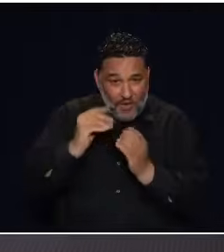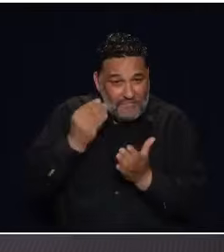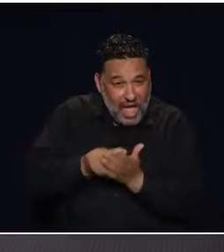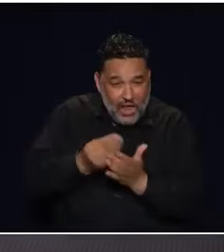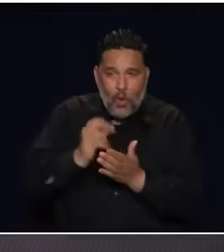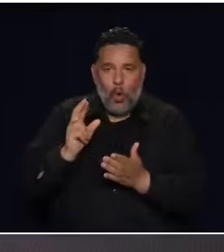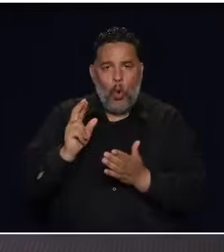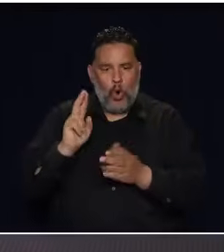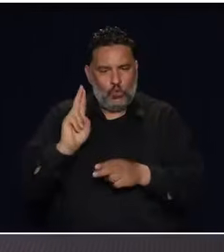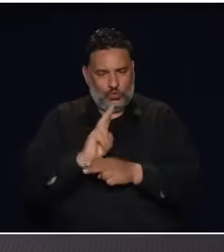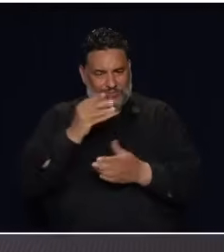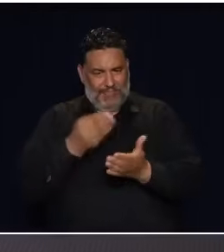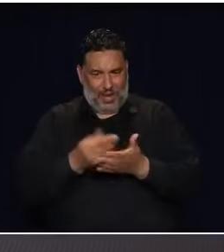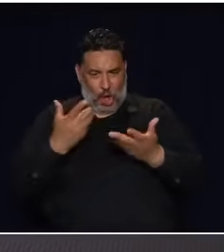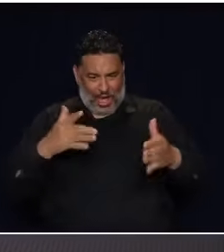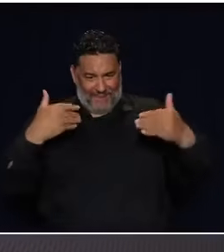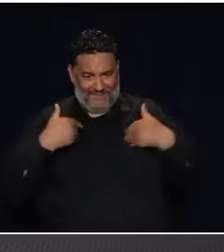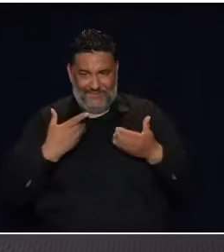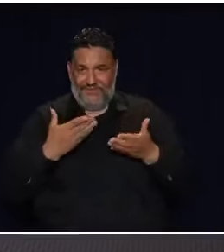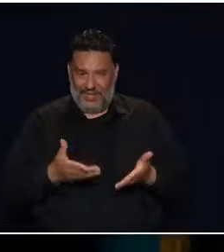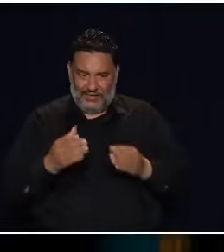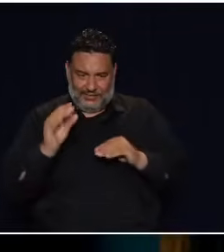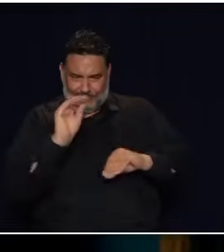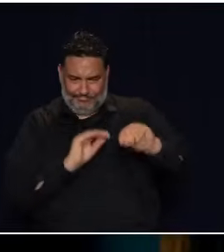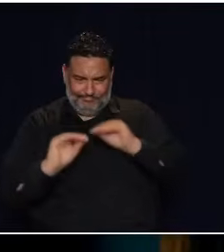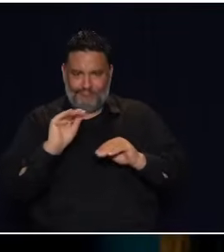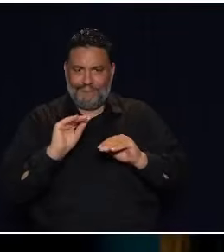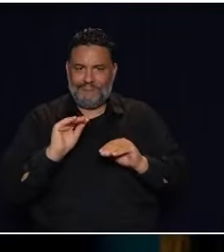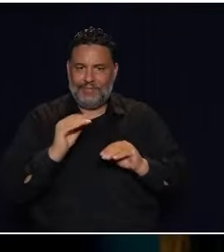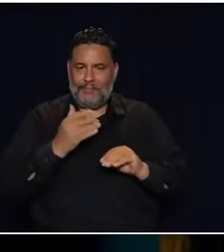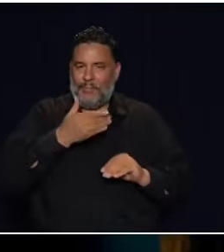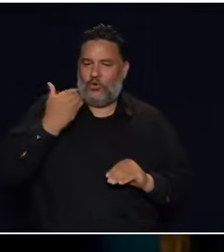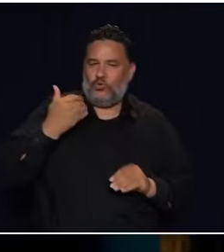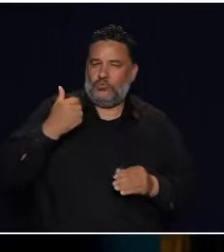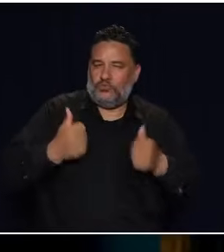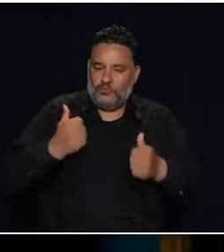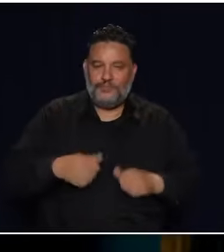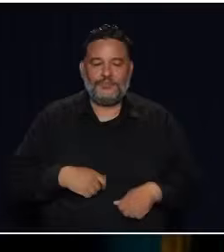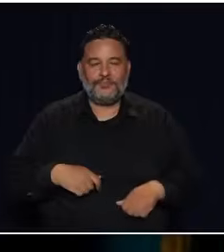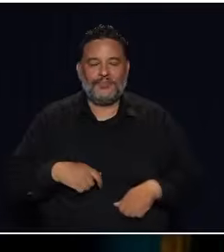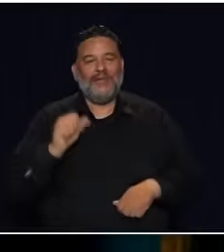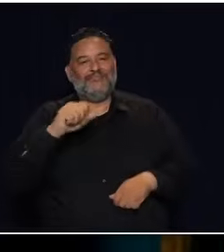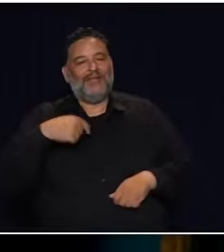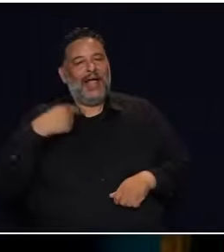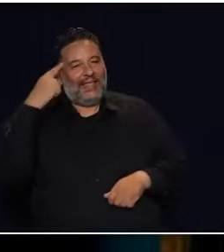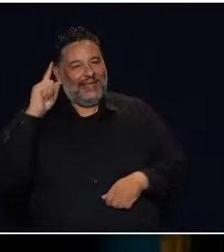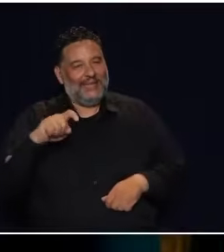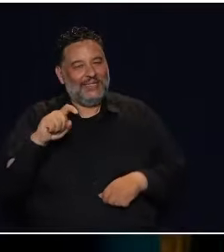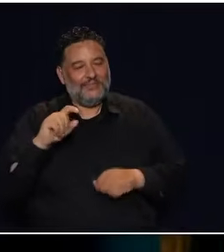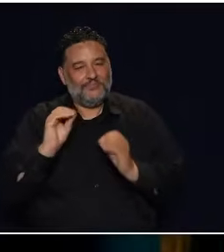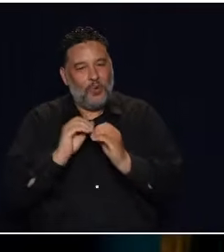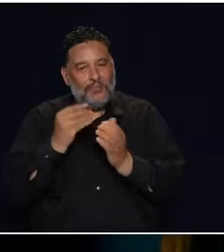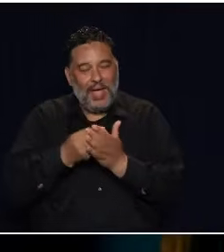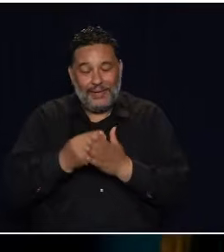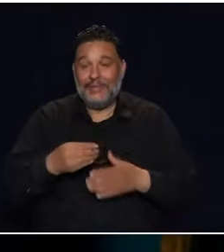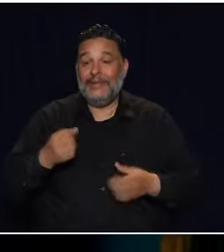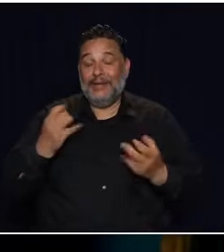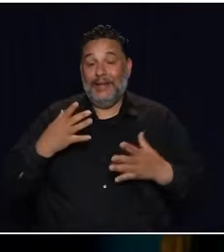DO WE NEED MORE FUNDING OR DO WE NEED TO DO A BETTER JOB WITH THE FUNDING WE ALREADY HAVE?